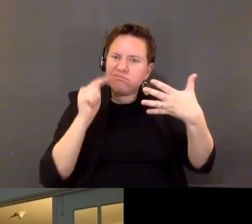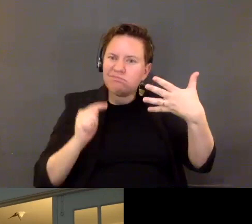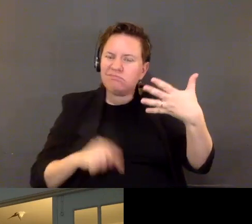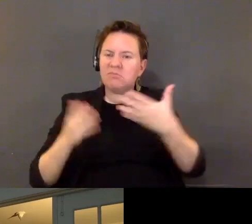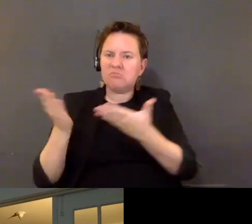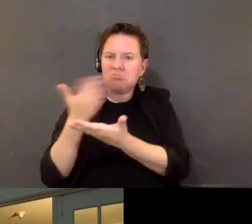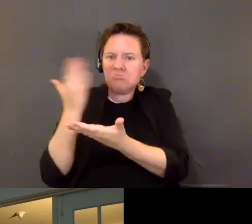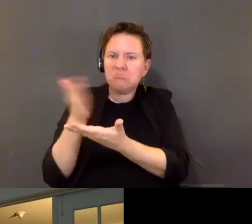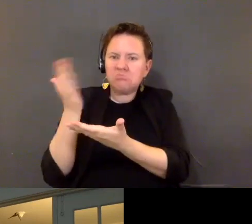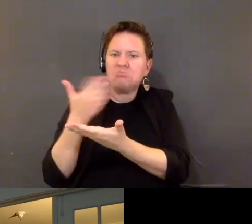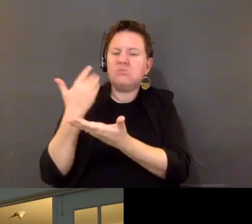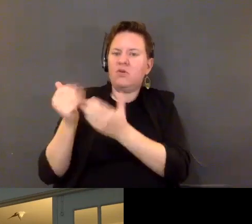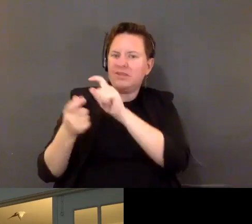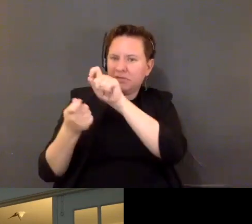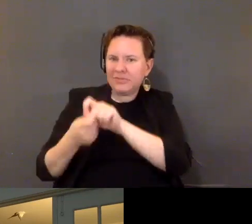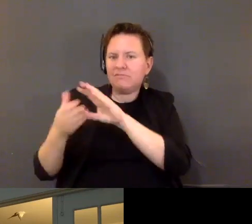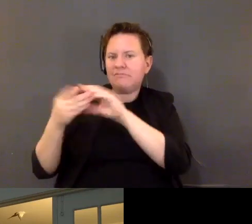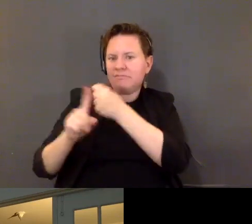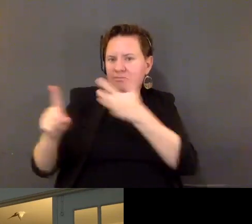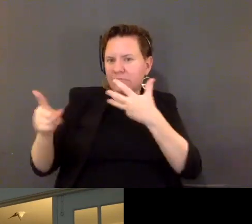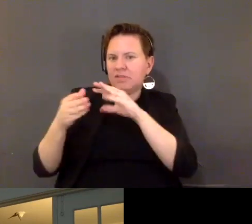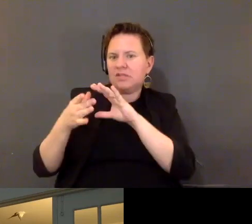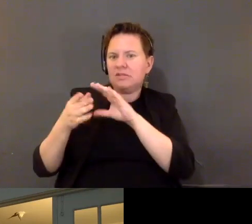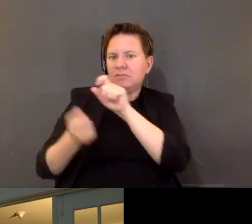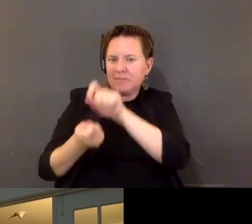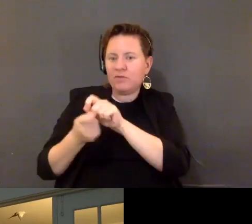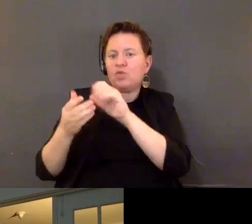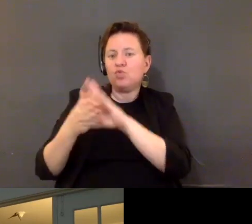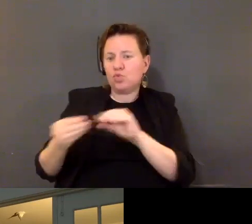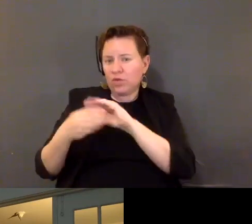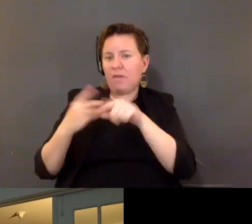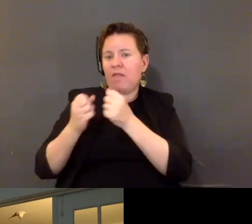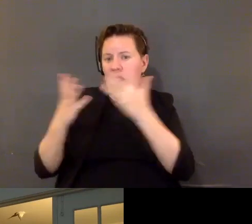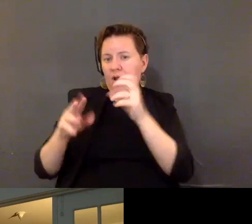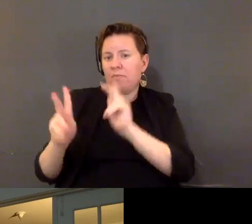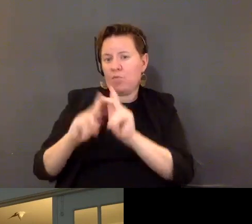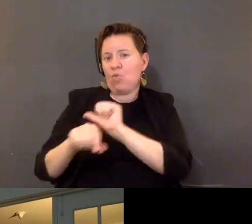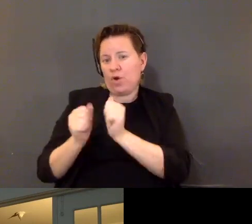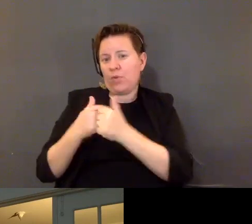with specific stories about a lot of people who work with me so that's the kind of complicated